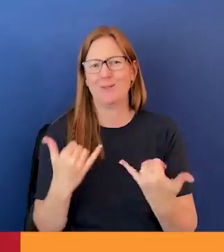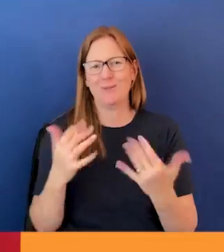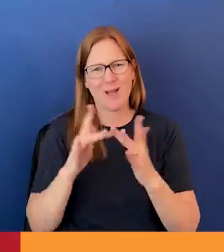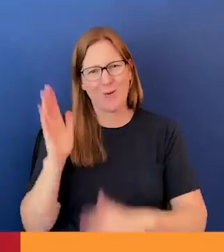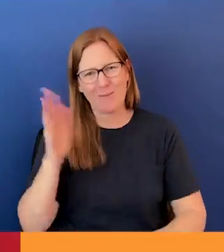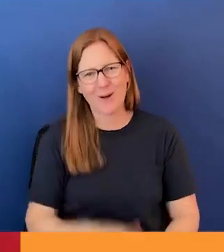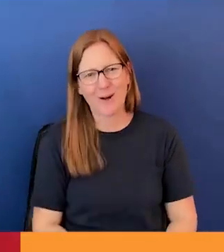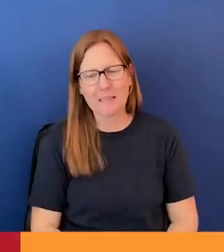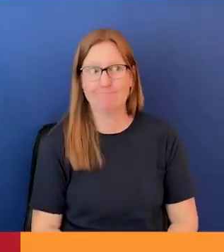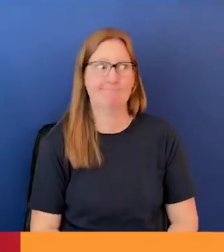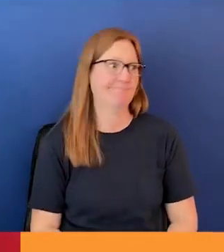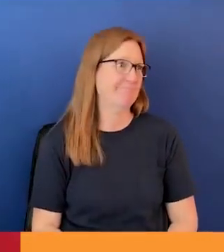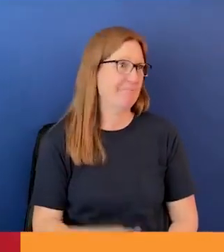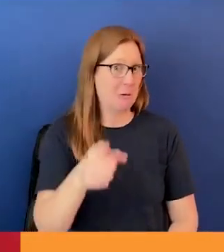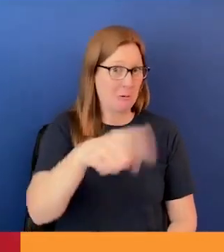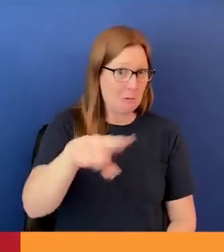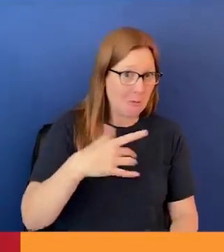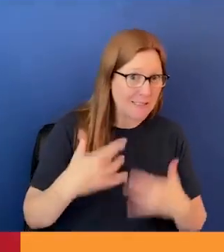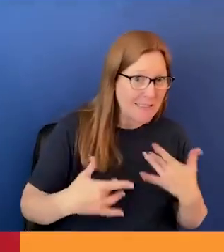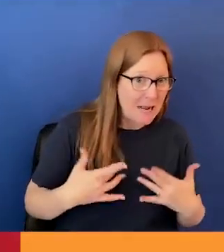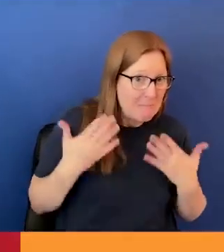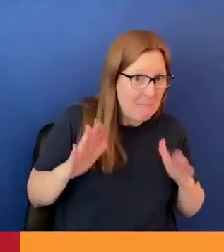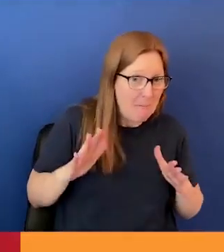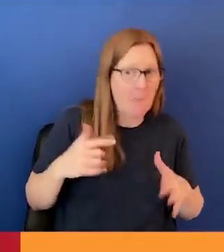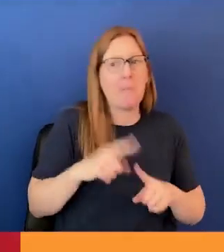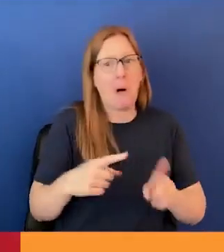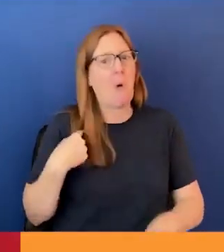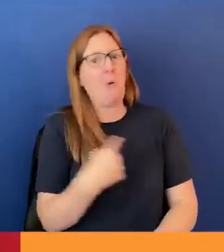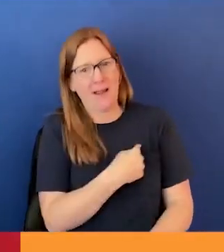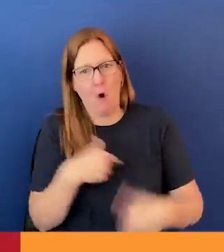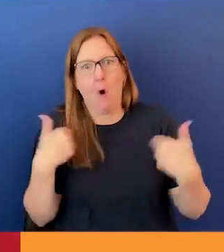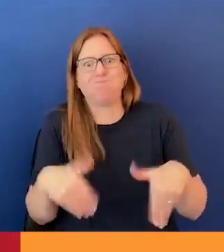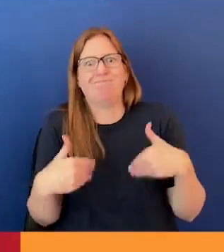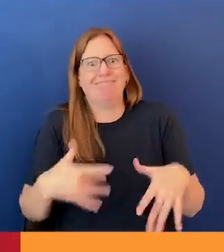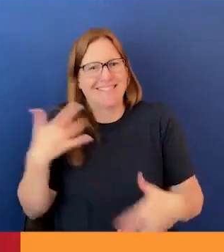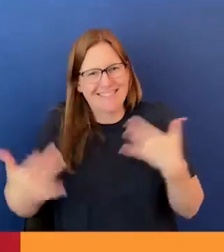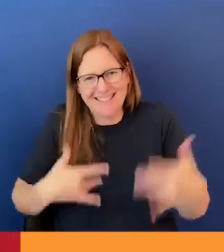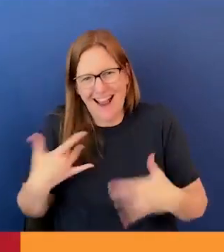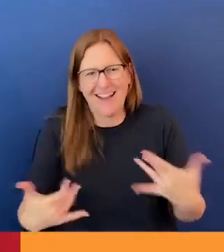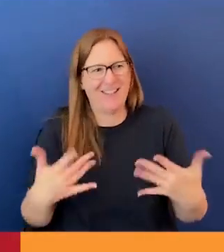I don't know how excited you are. We hope you are, but we are very excited to be able to kick this off